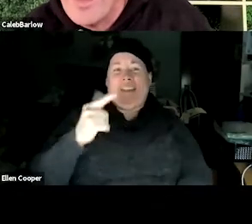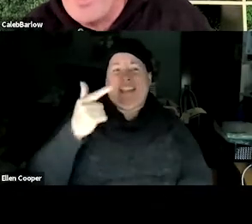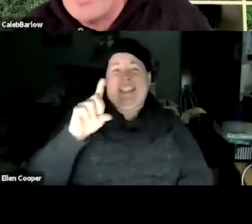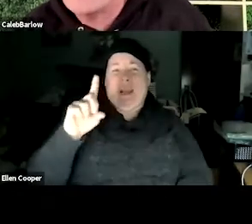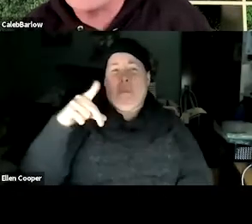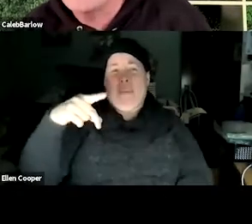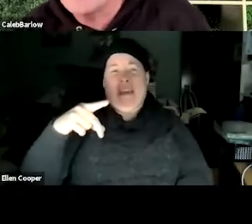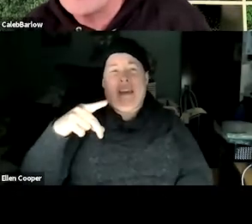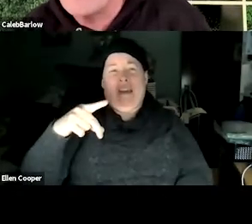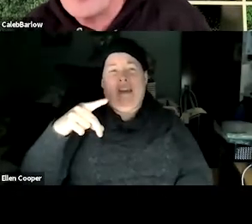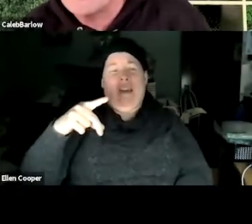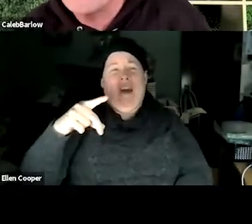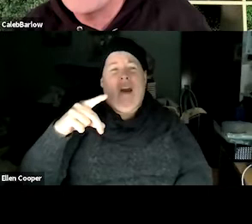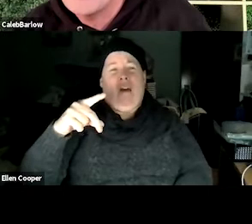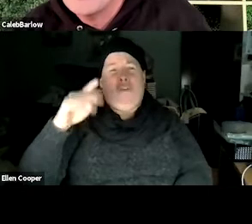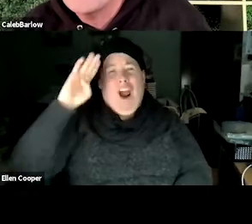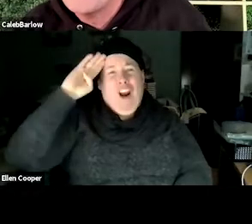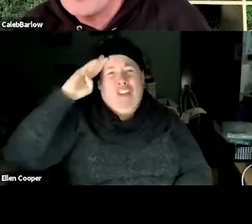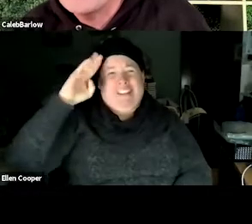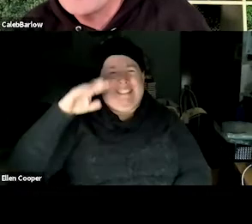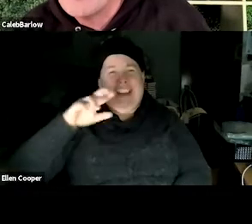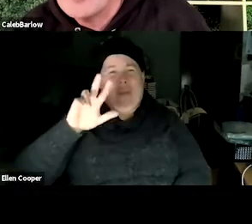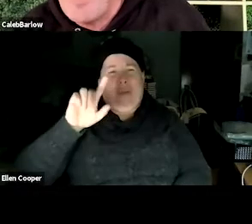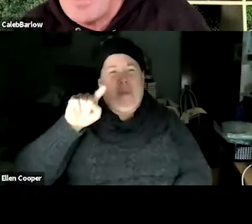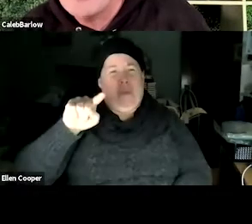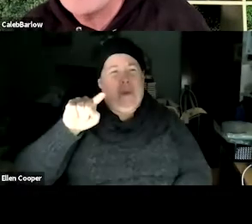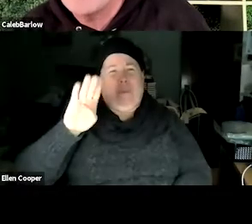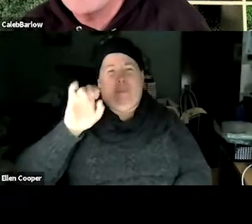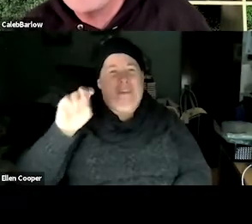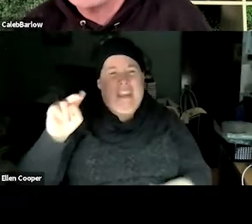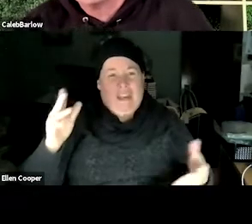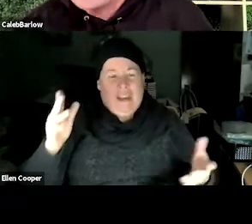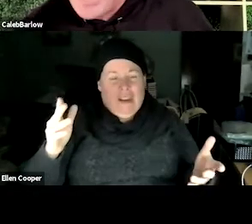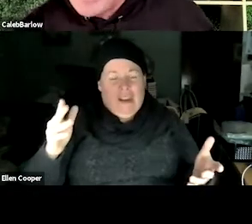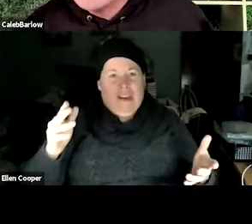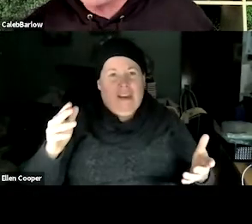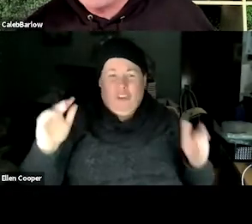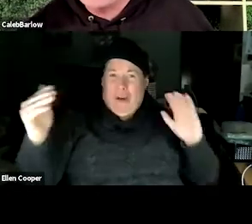I'm 300 billion right so you you quickly realize that the size of this